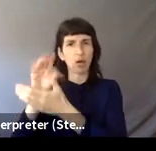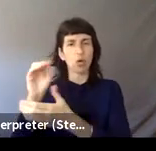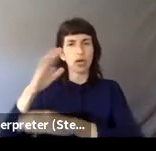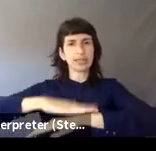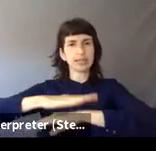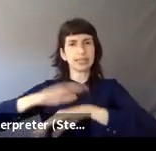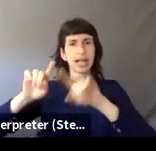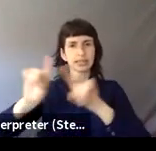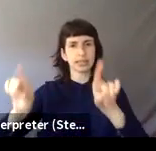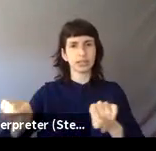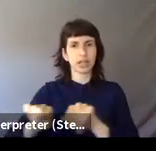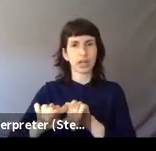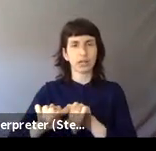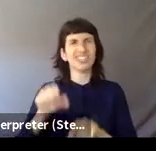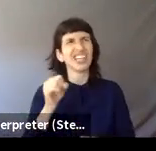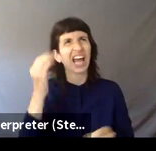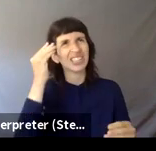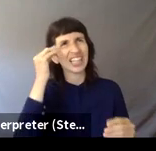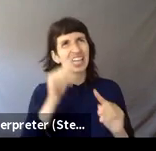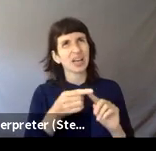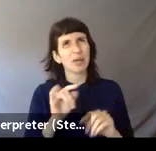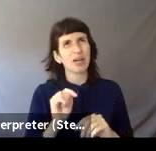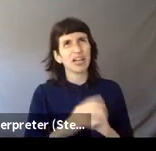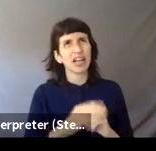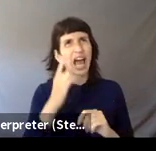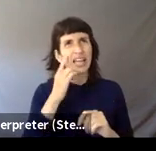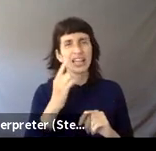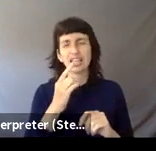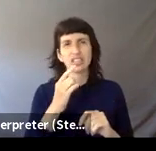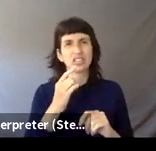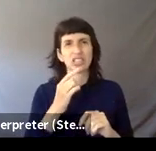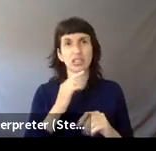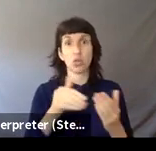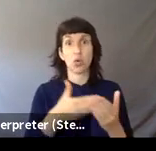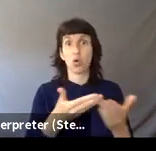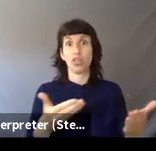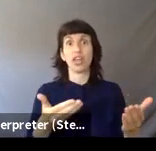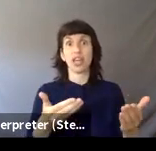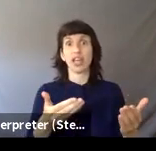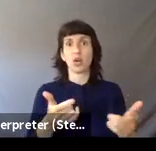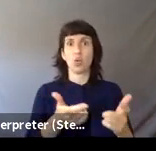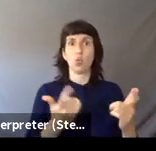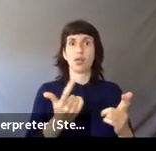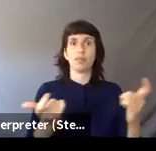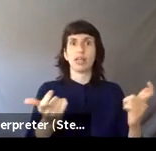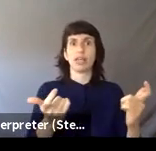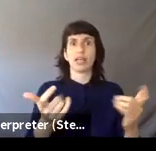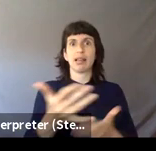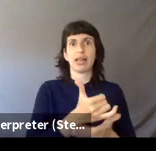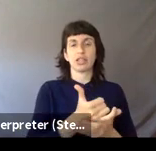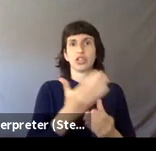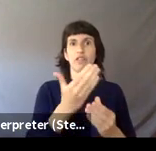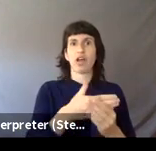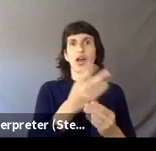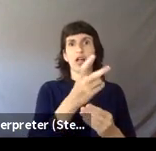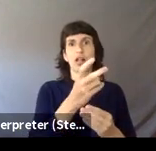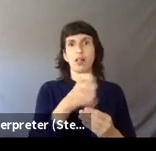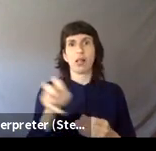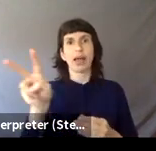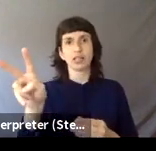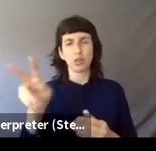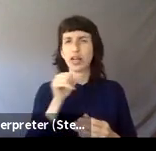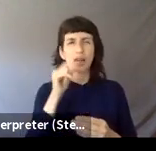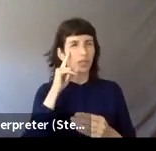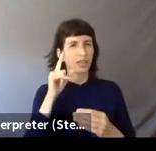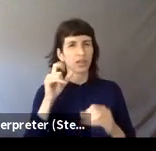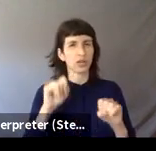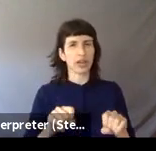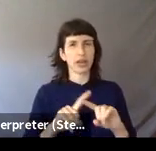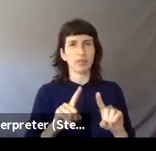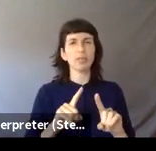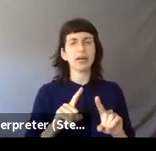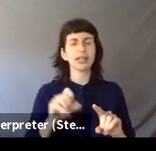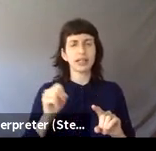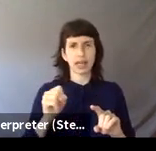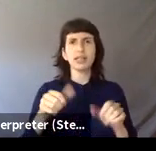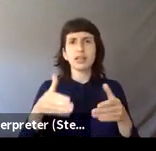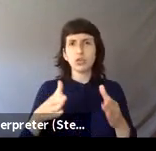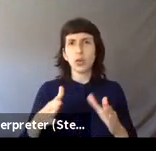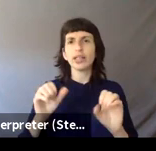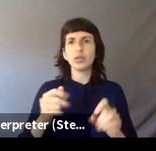can definitely like you're going to show you create a team, a set of folders are created and the notebook is created, you can take that content and move it other places in the cloud or on your desktop.